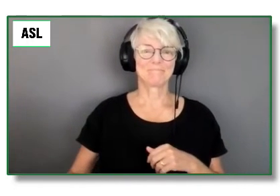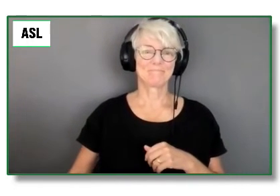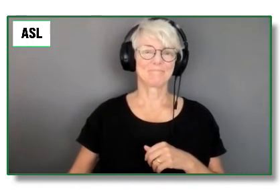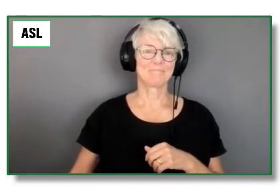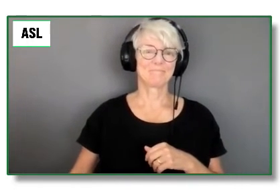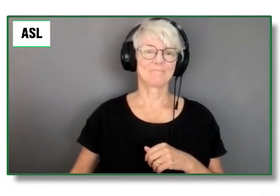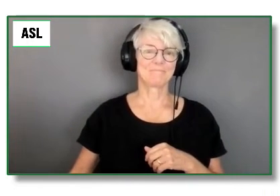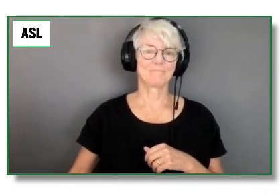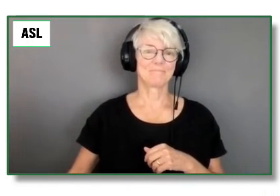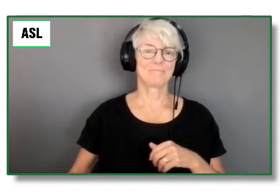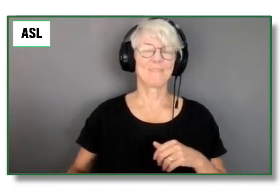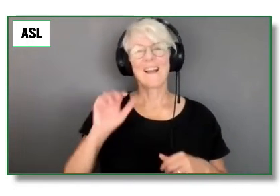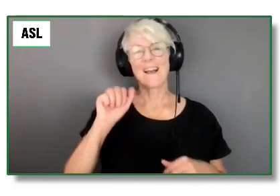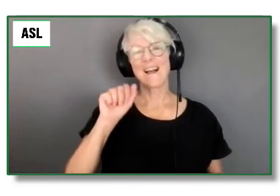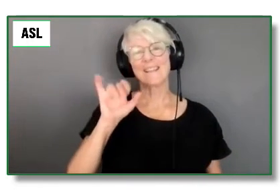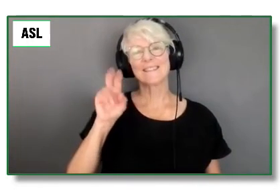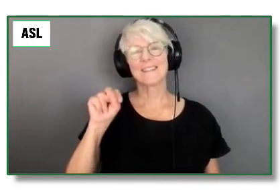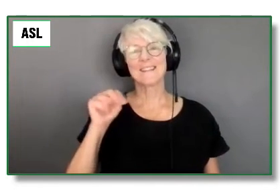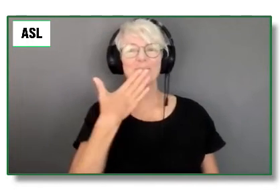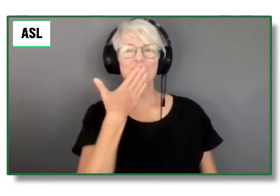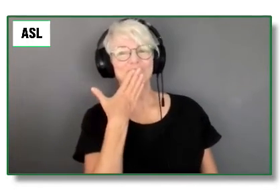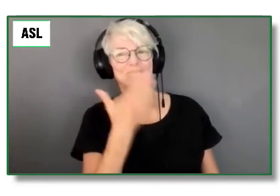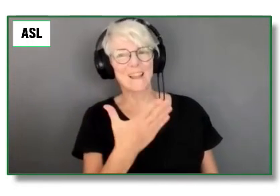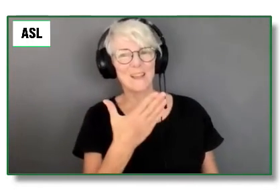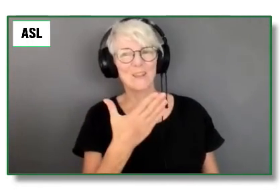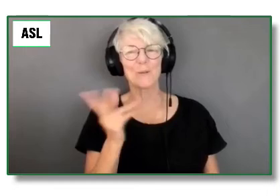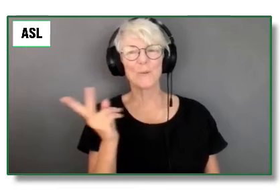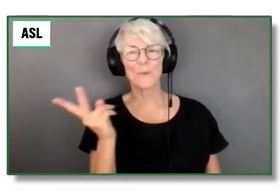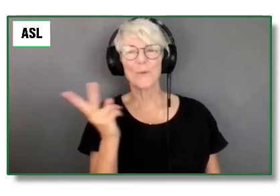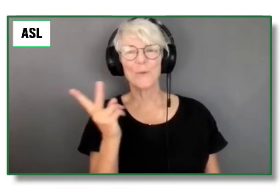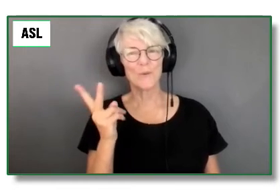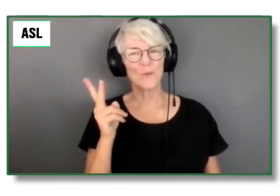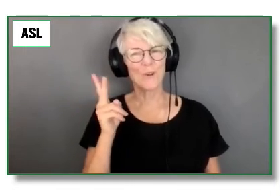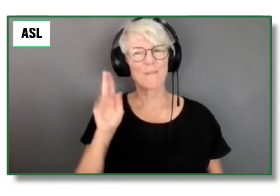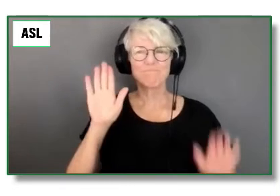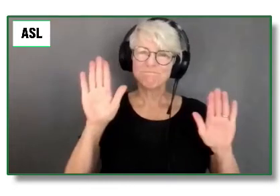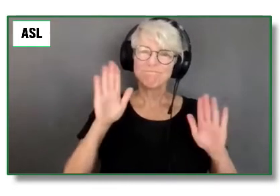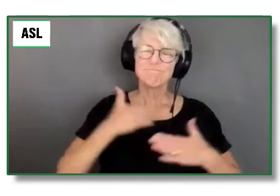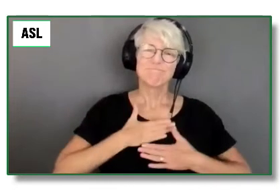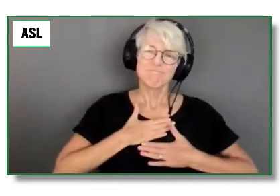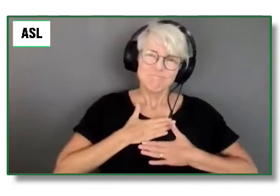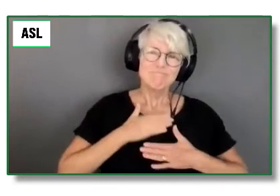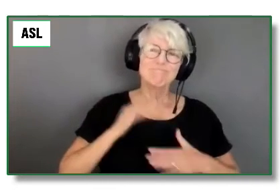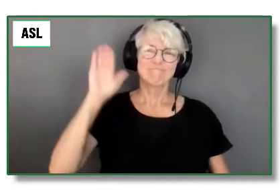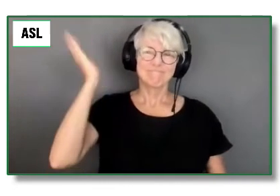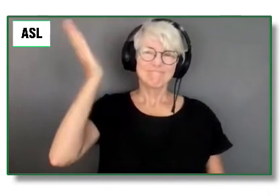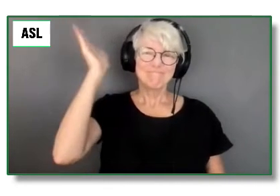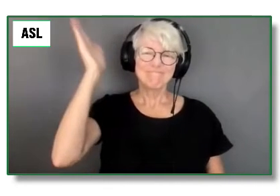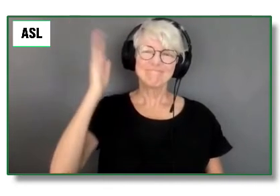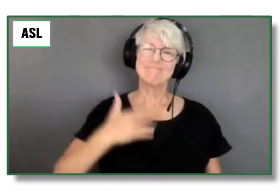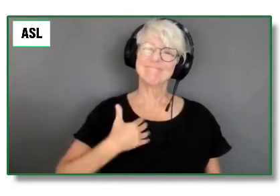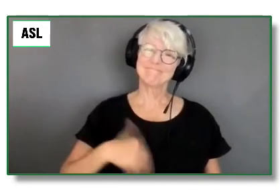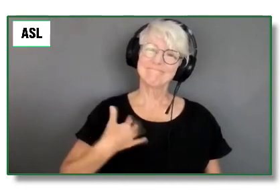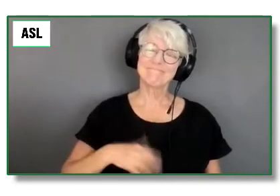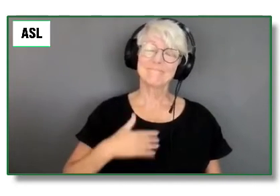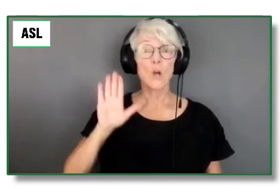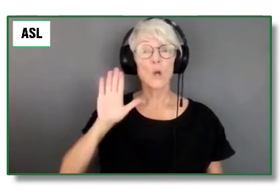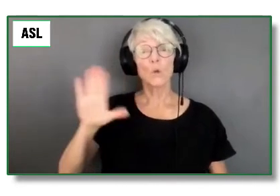really enjoyed that presentation and I was smiling to myself because a lot of the barriers that you brought up you know informational